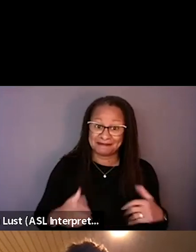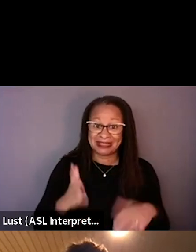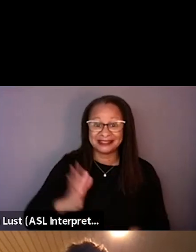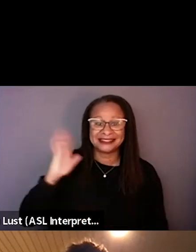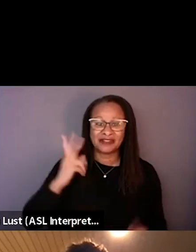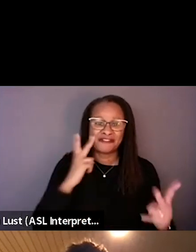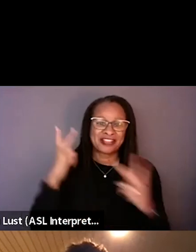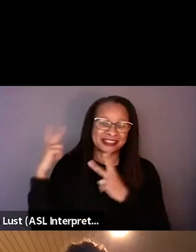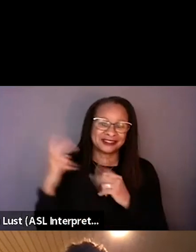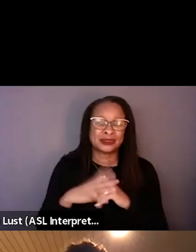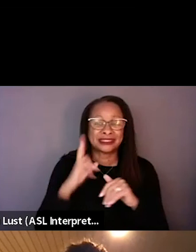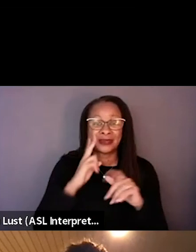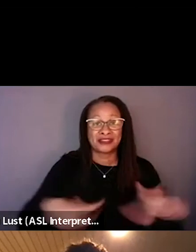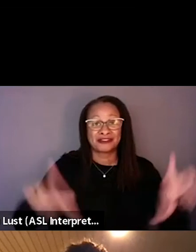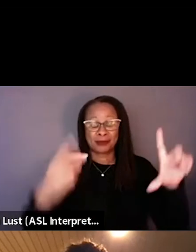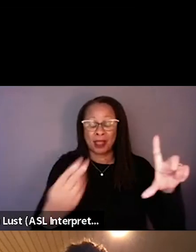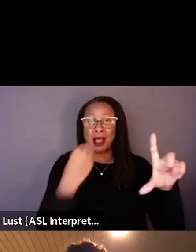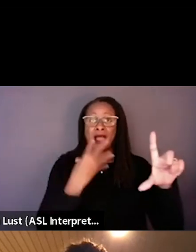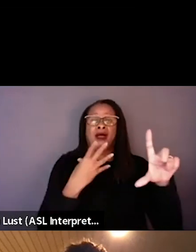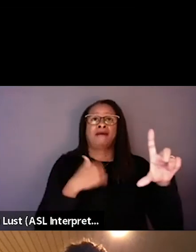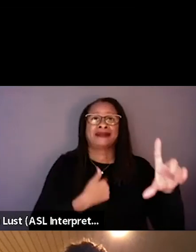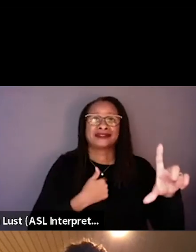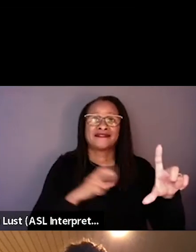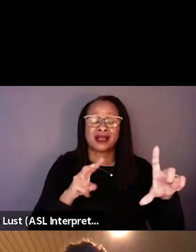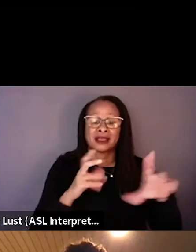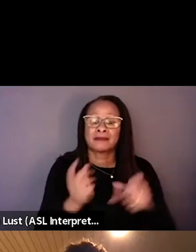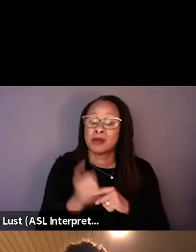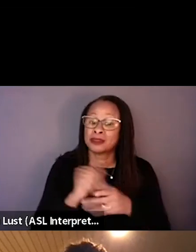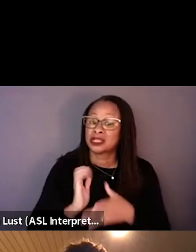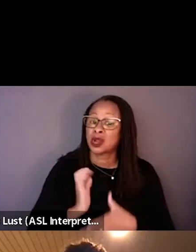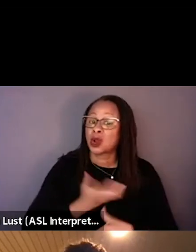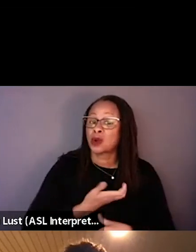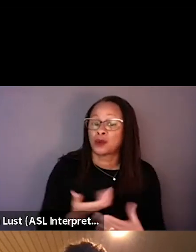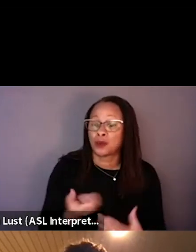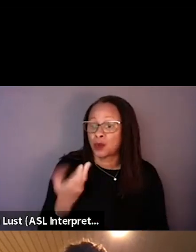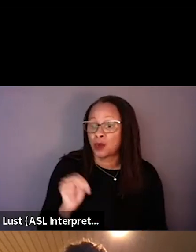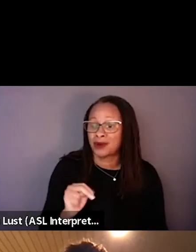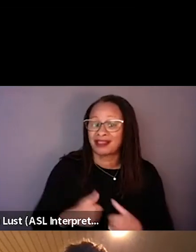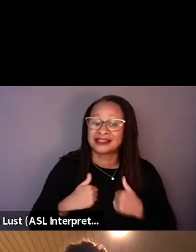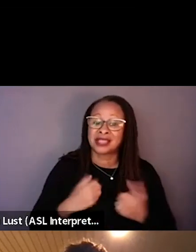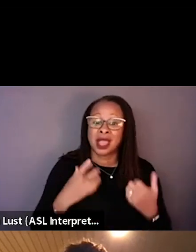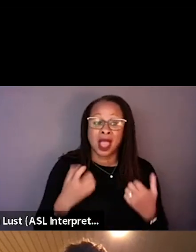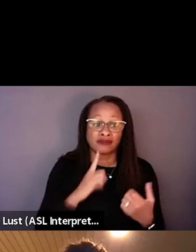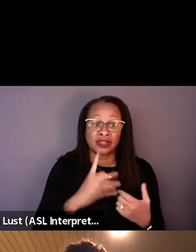back at us and moments in our own lives that are so universal and, and so I just wanna thank you very much